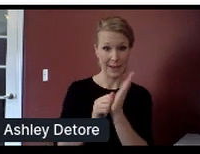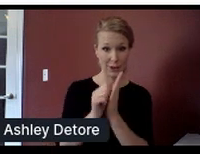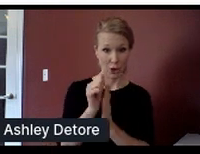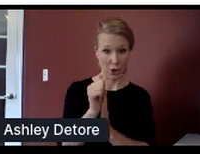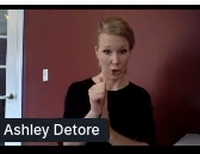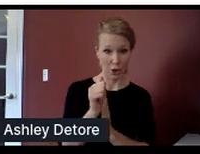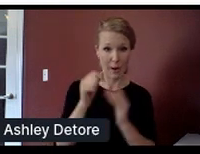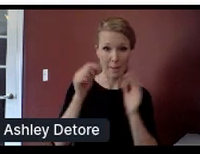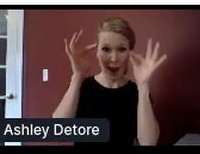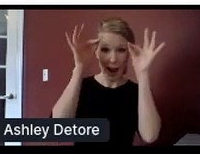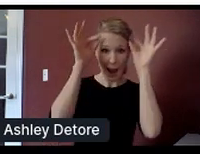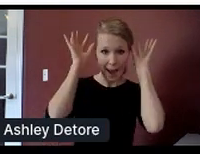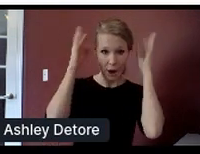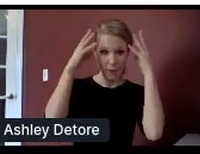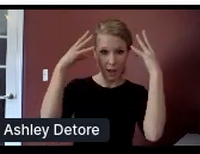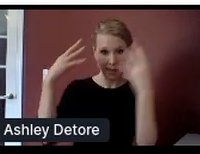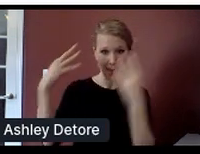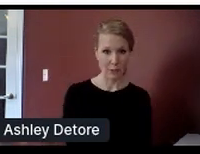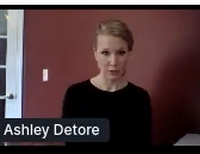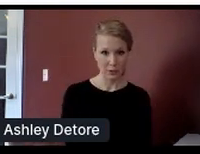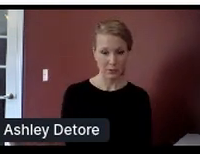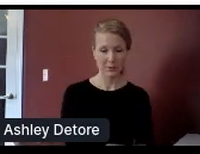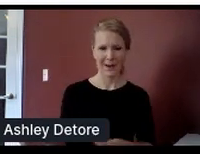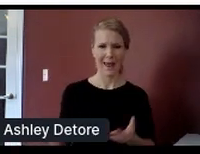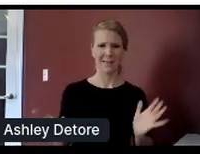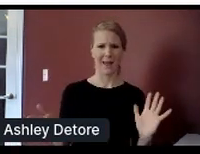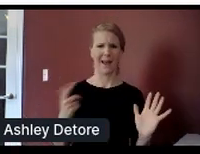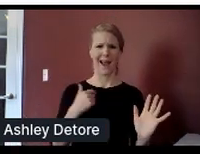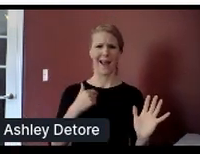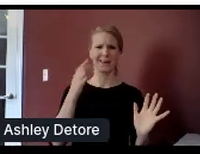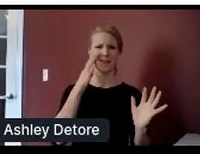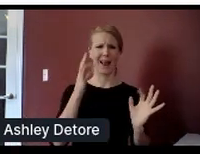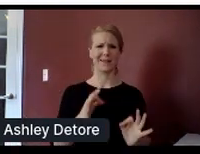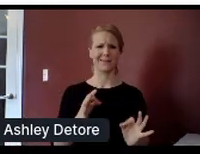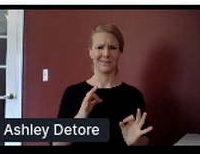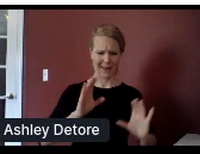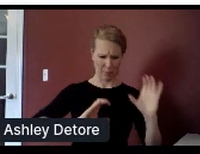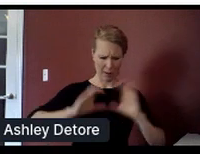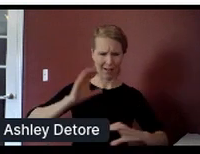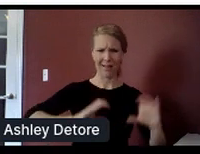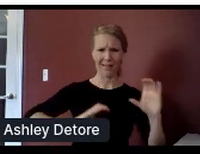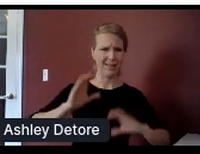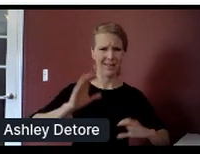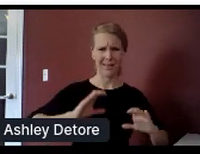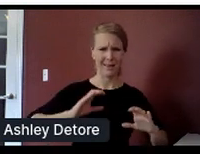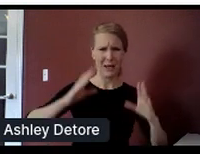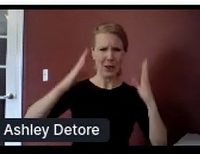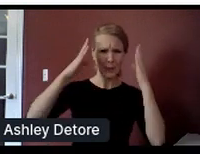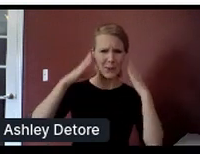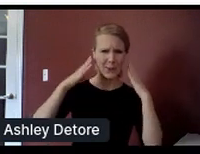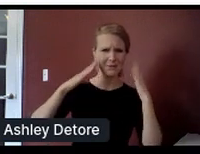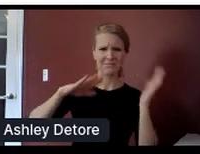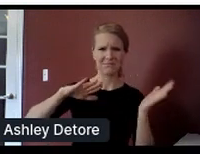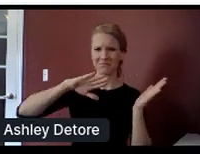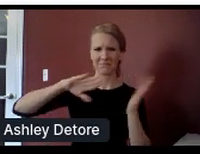you know what, I'm no longer going to put chemicals on my hair just to have straight hair, to be deemed as professional.